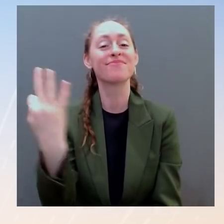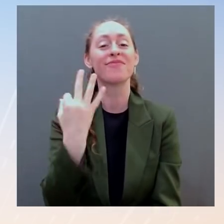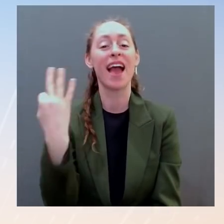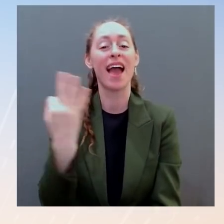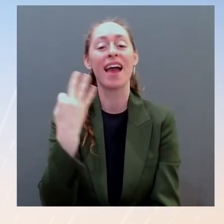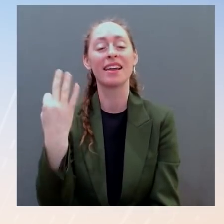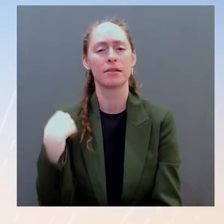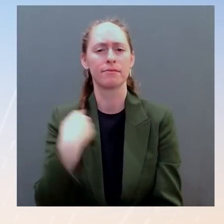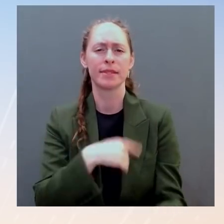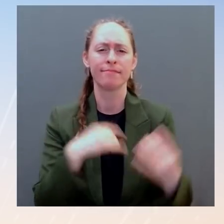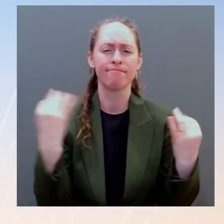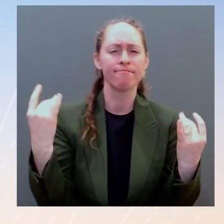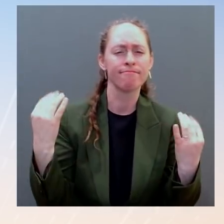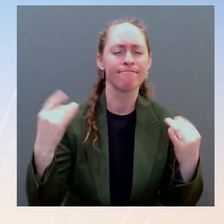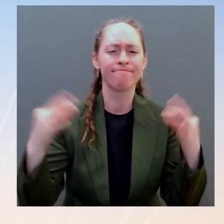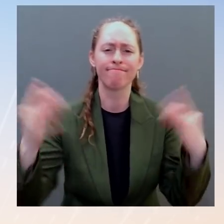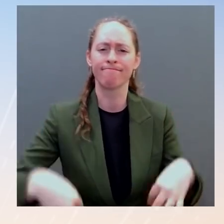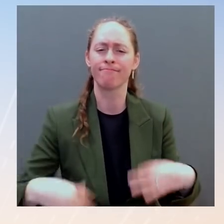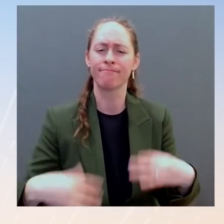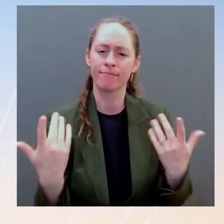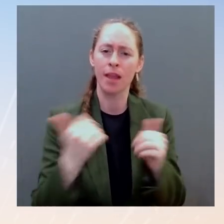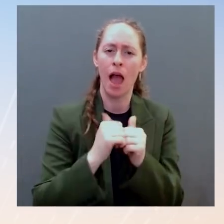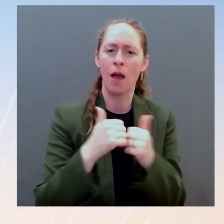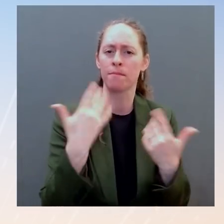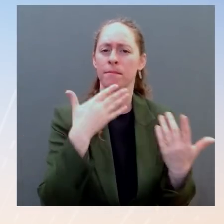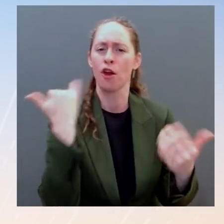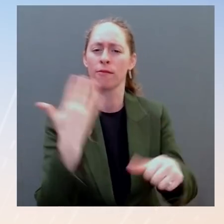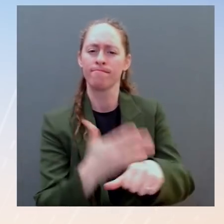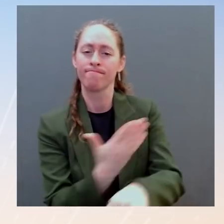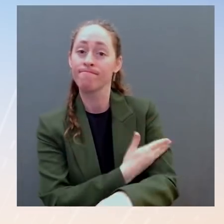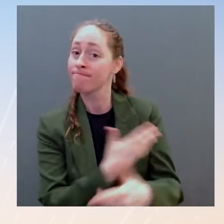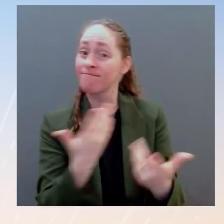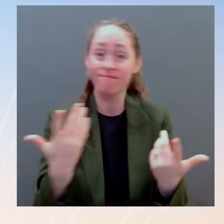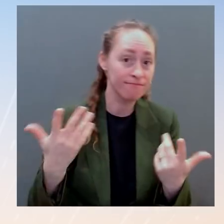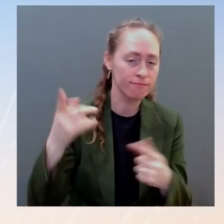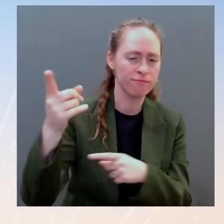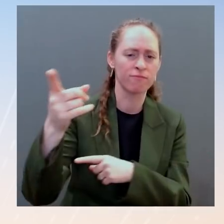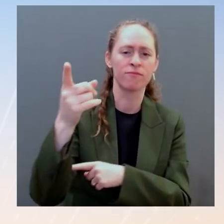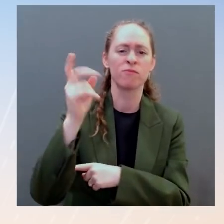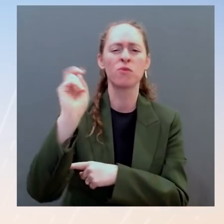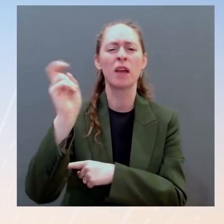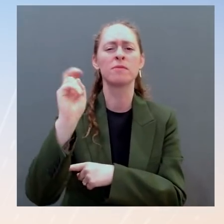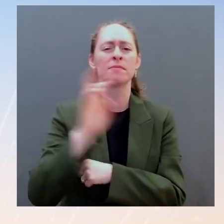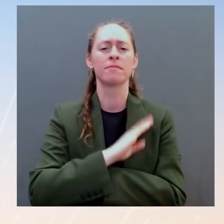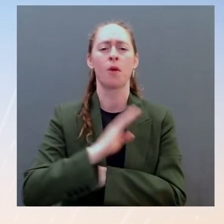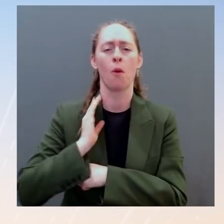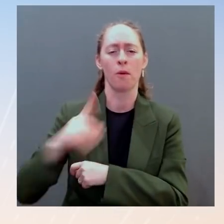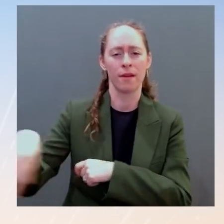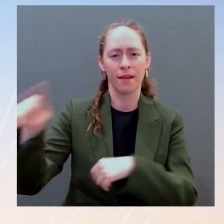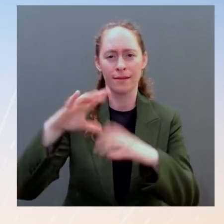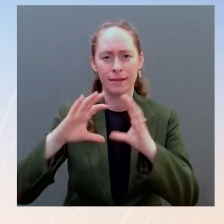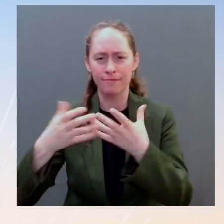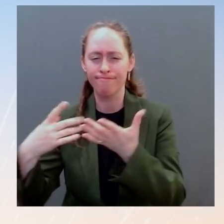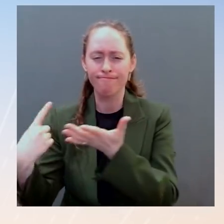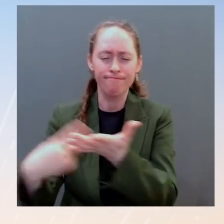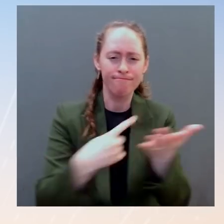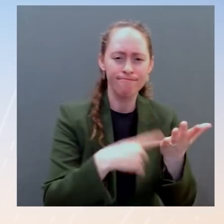which regulates railroads, acted on a bipartisan basis to help bring relief to American businesses that ship their goods by freight rail.